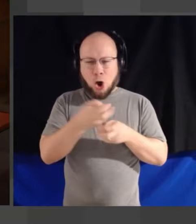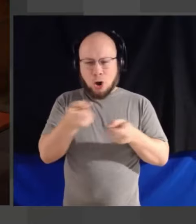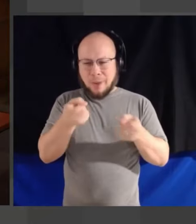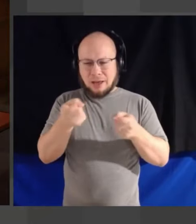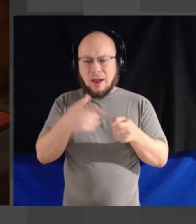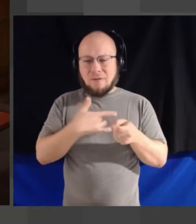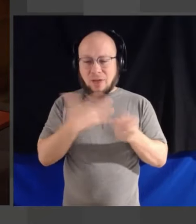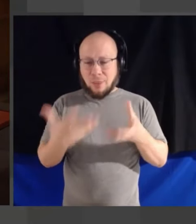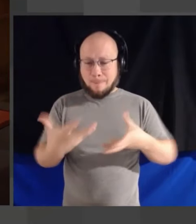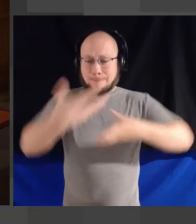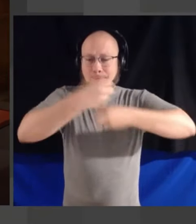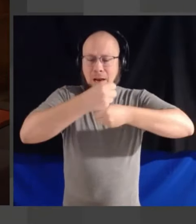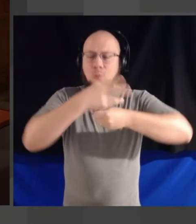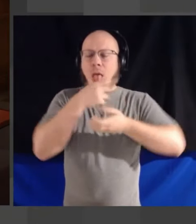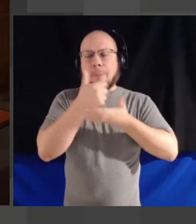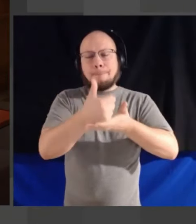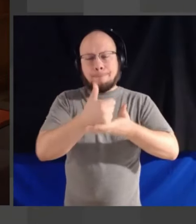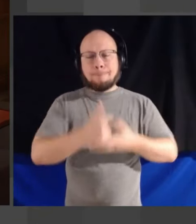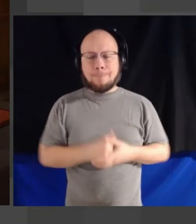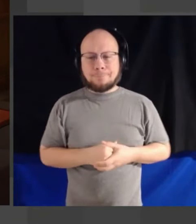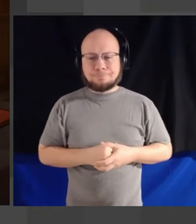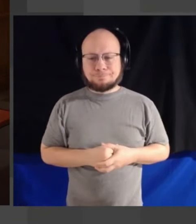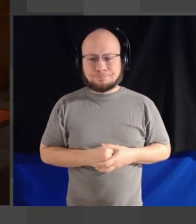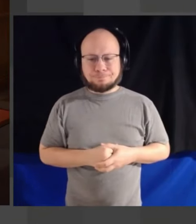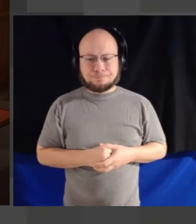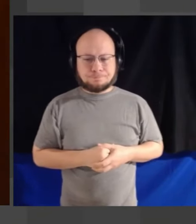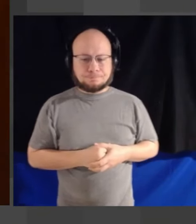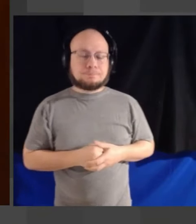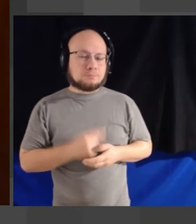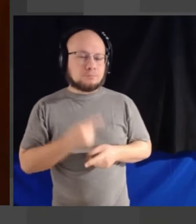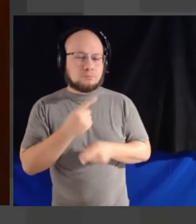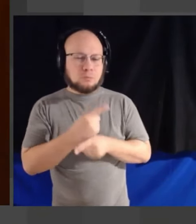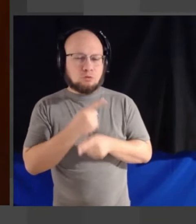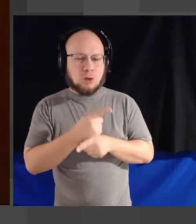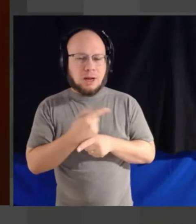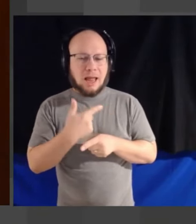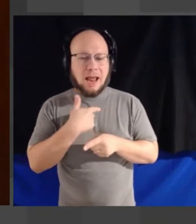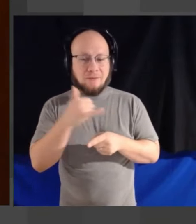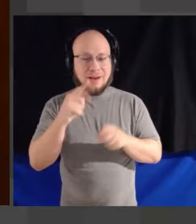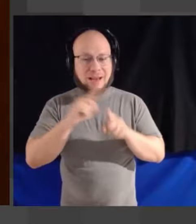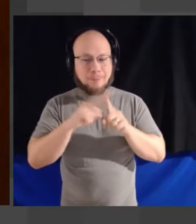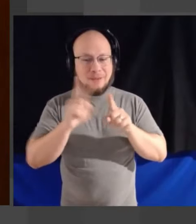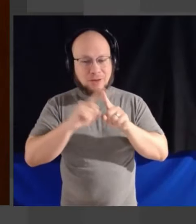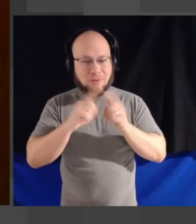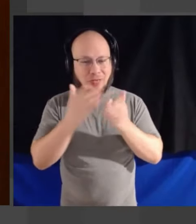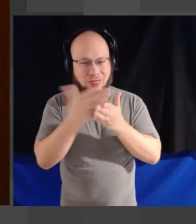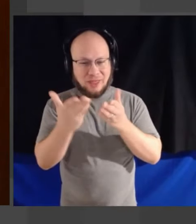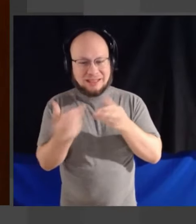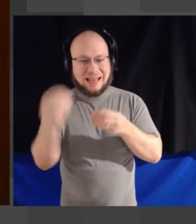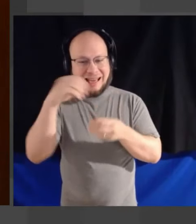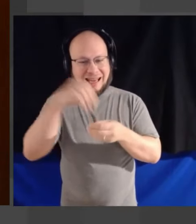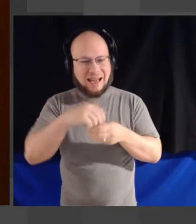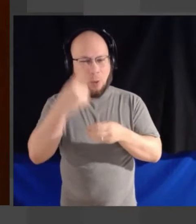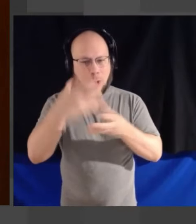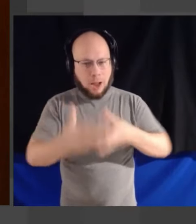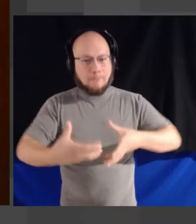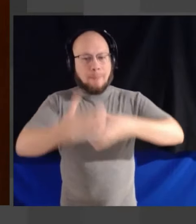THIS ONE HAS ONE SEED AND I THINK THE BUNDLES WILL HELP WITH THAT PROBLEM.